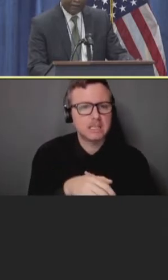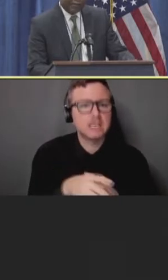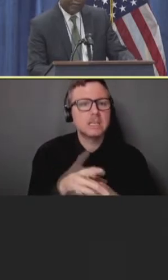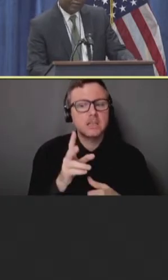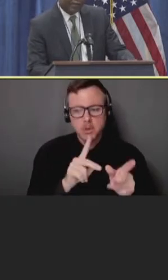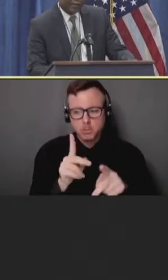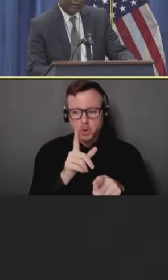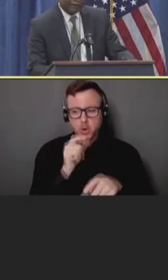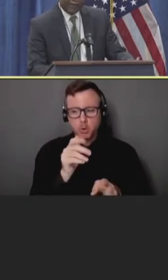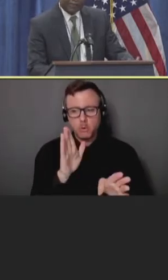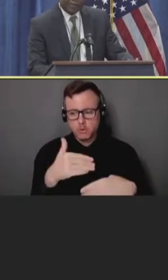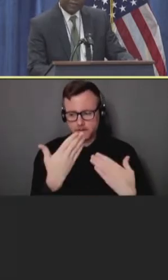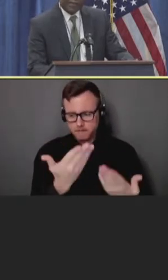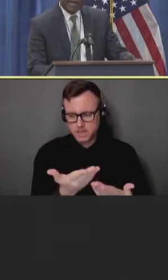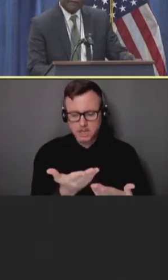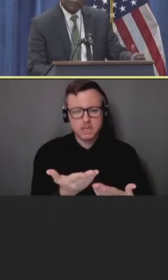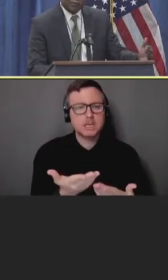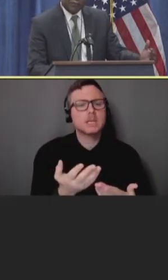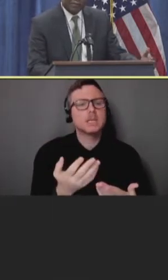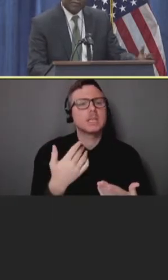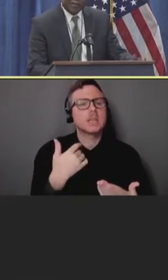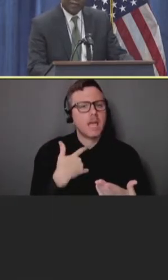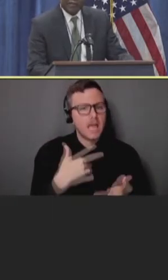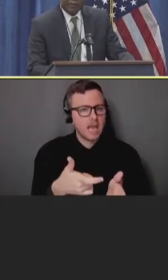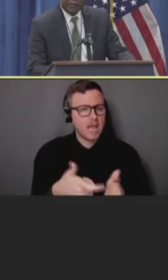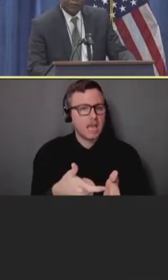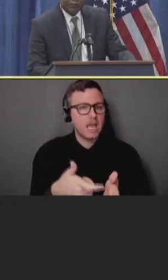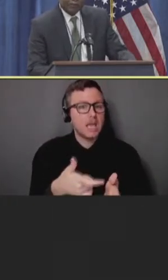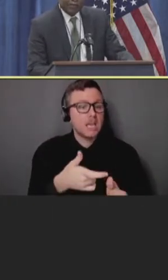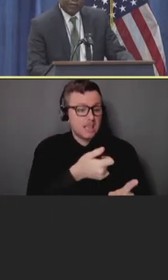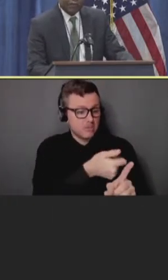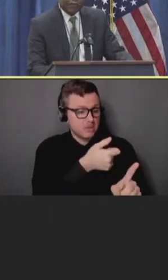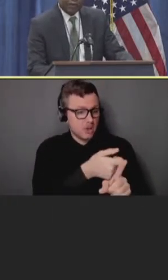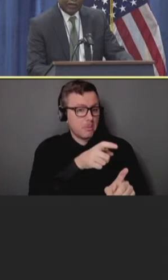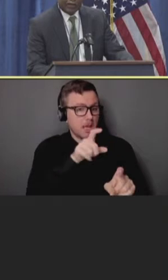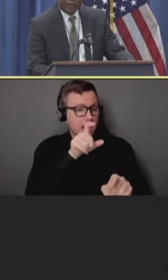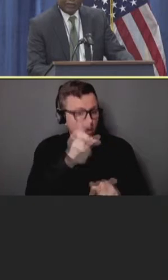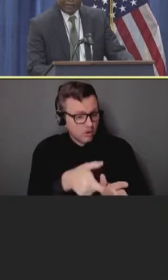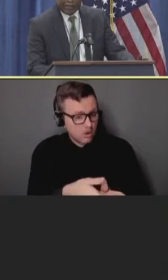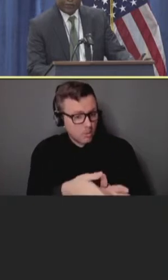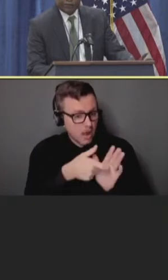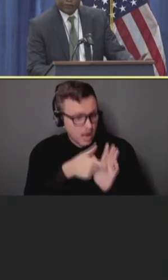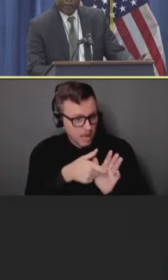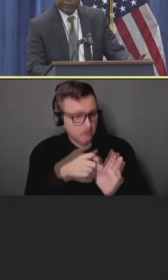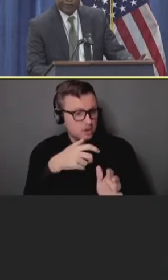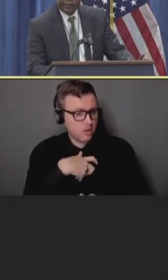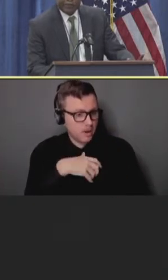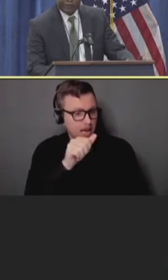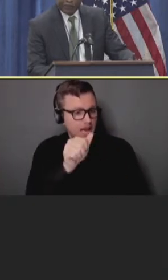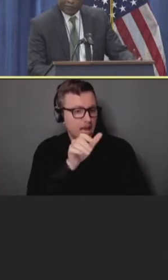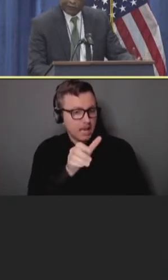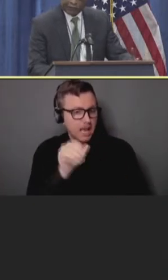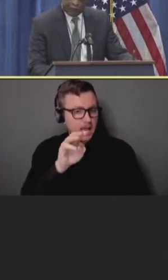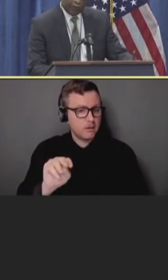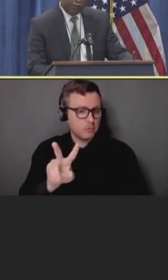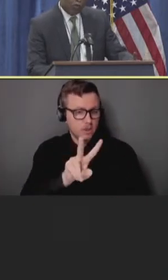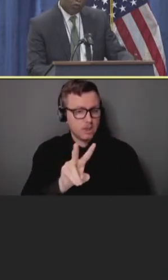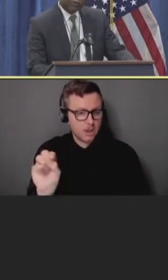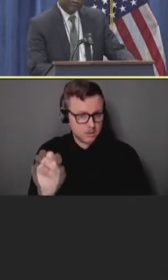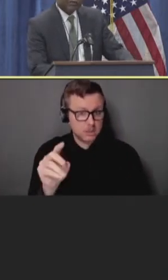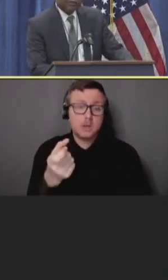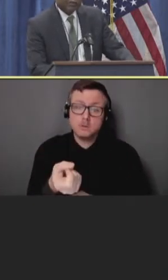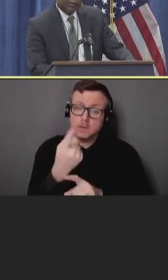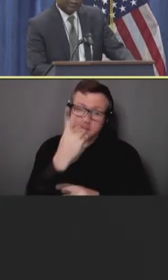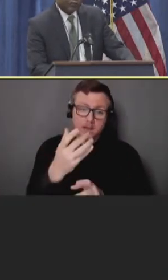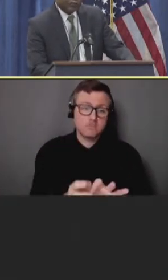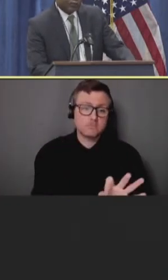the vaccination have to be vaccinated with ACAM2000. And so that's a very important issue,